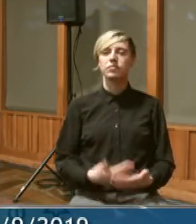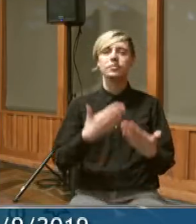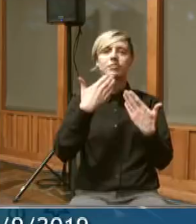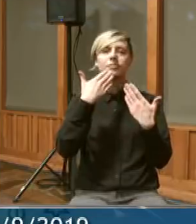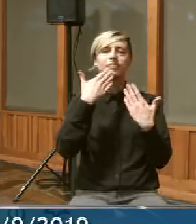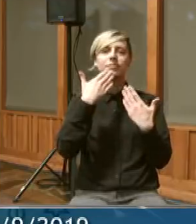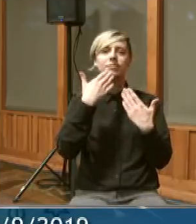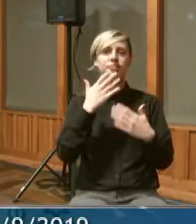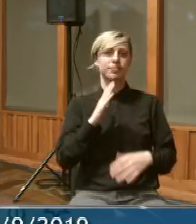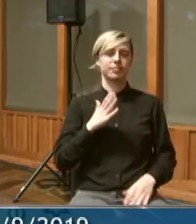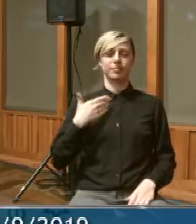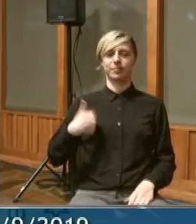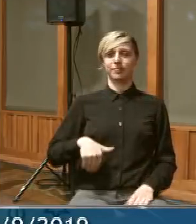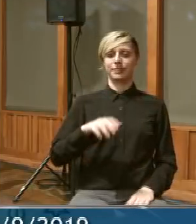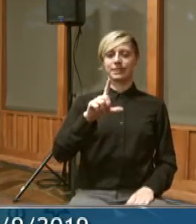IT